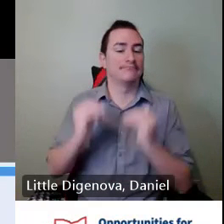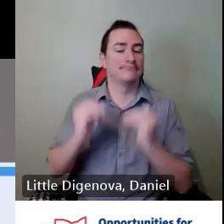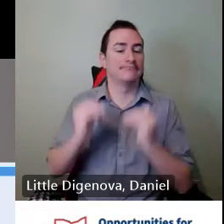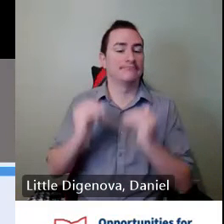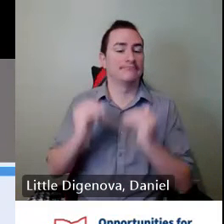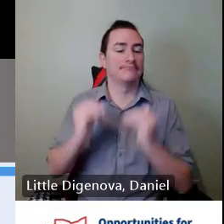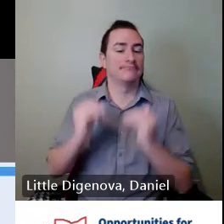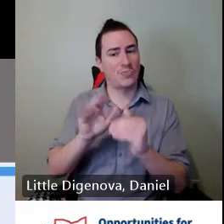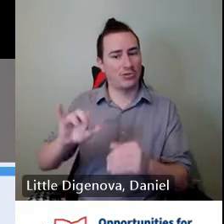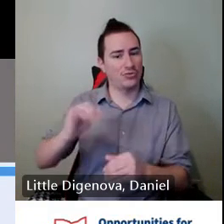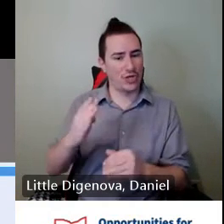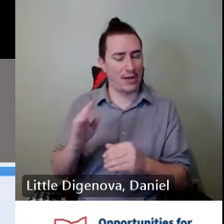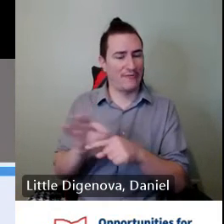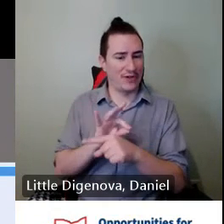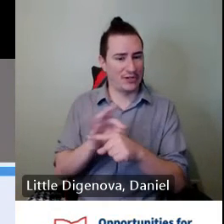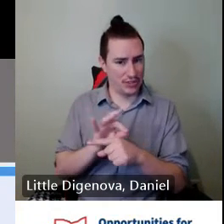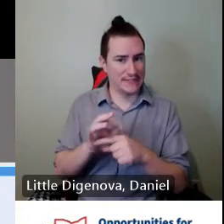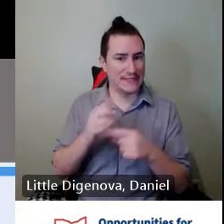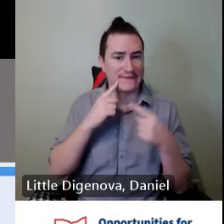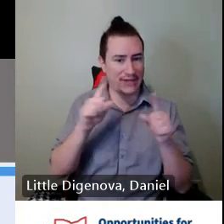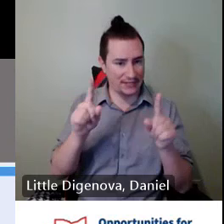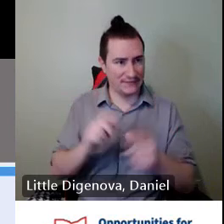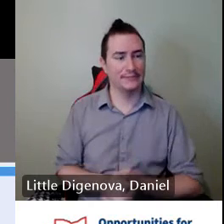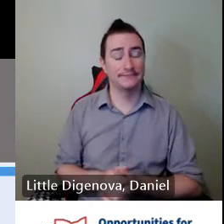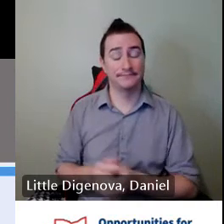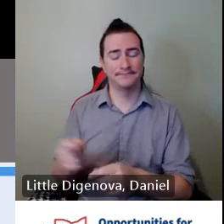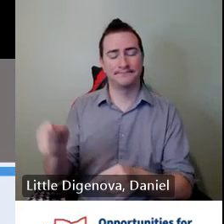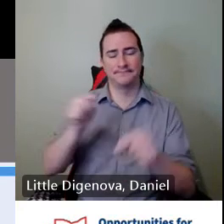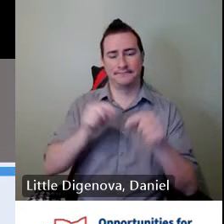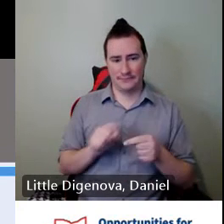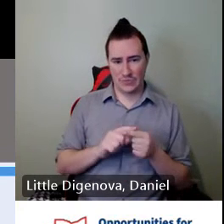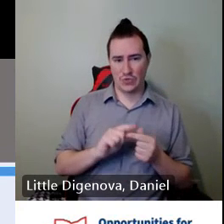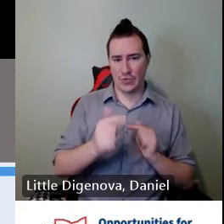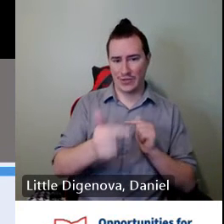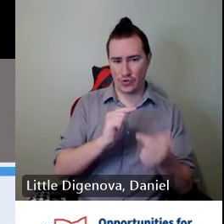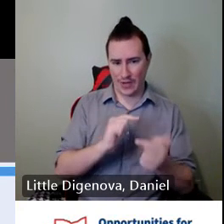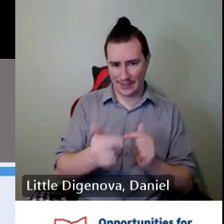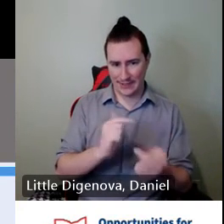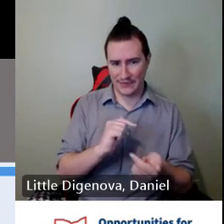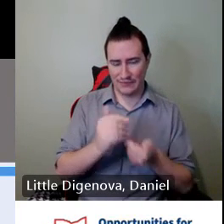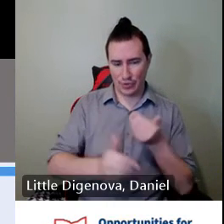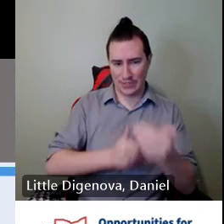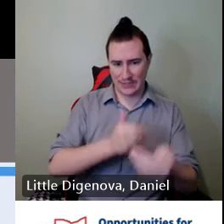So let's go back to the interactive process now. Navigating this process results in the employer receiving